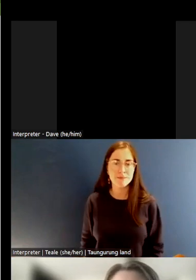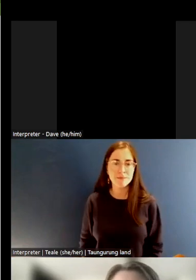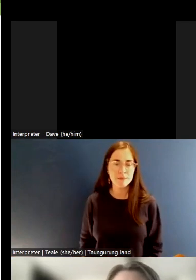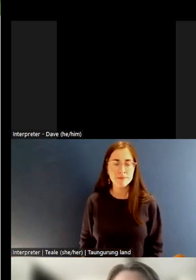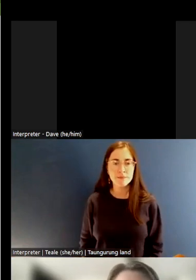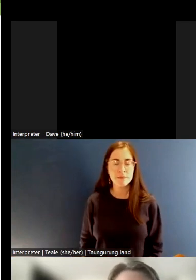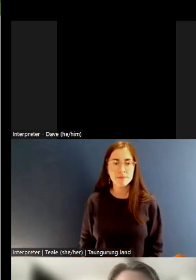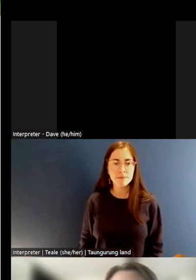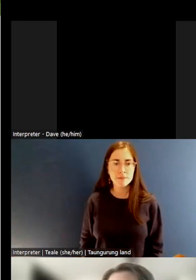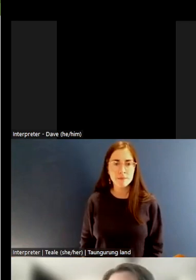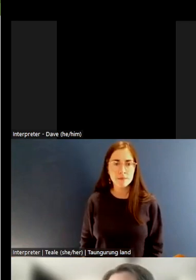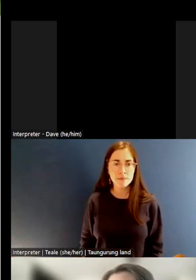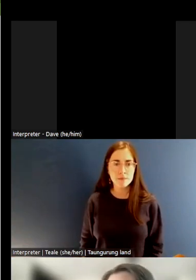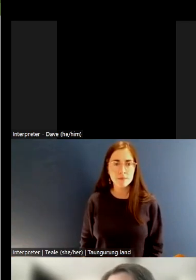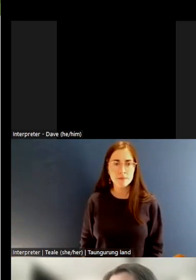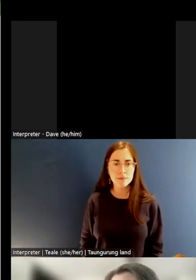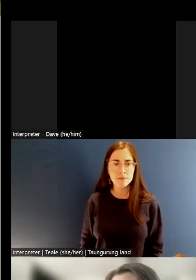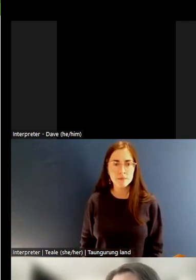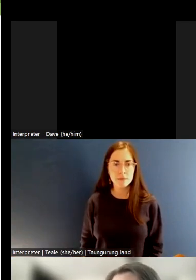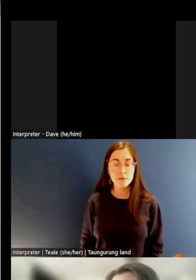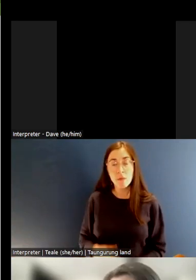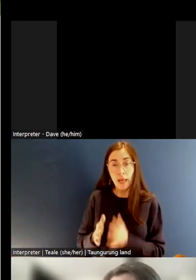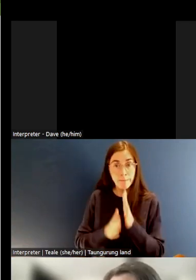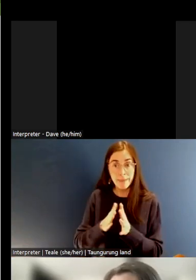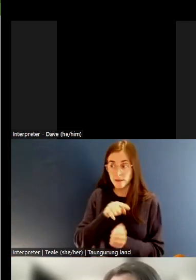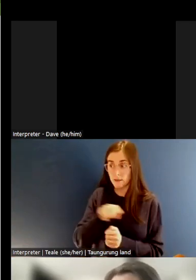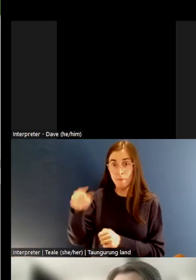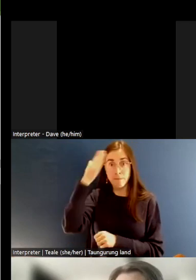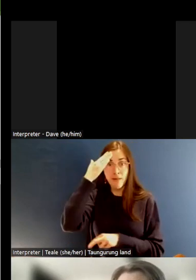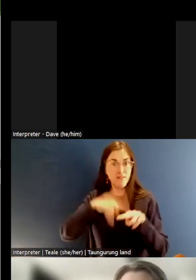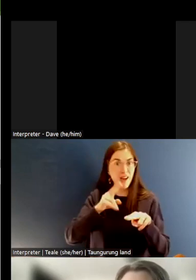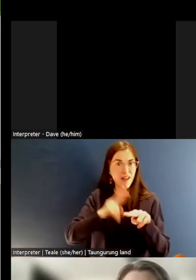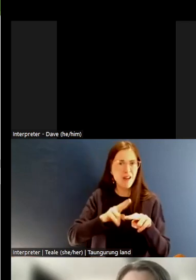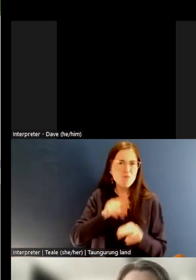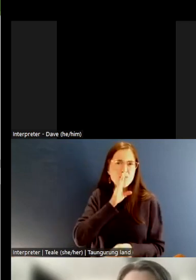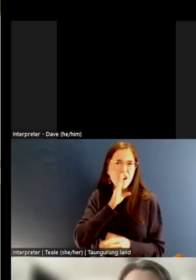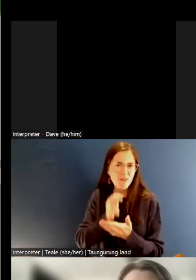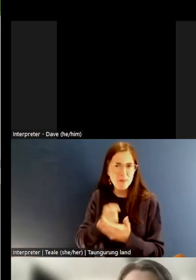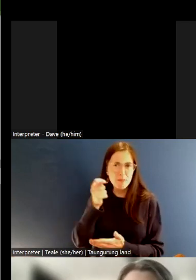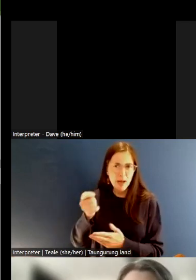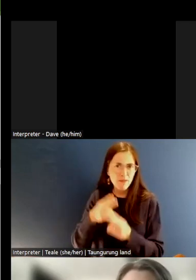And this is something that people would pay for privately sort of through either obstetrician,